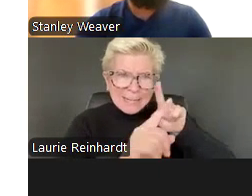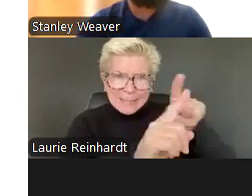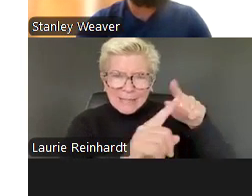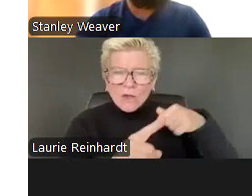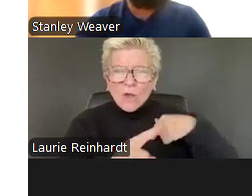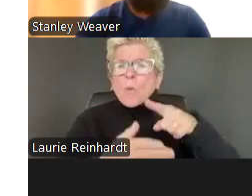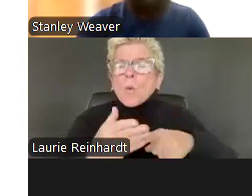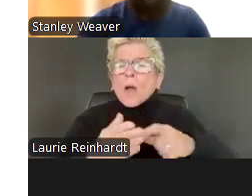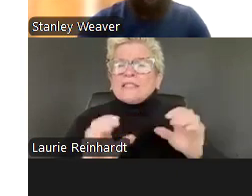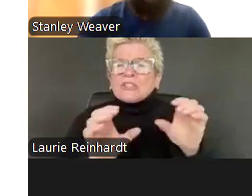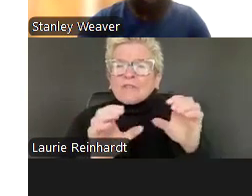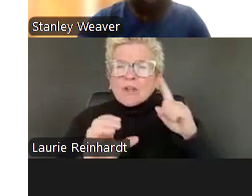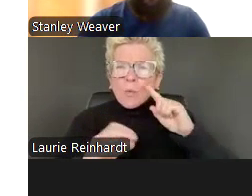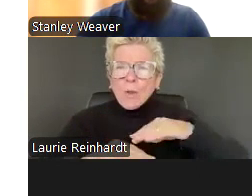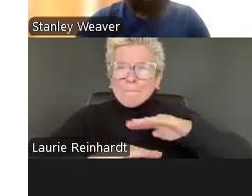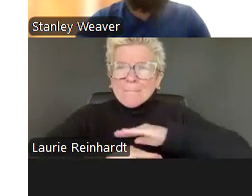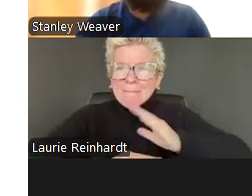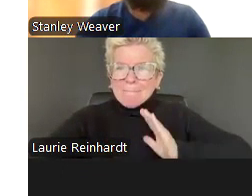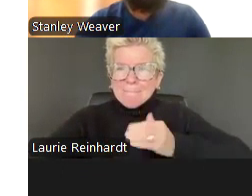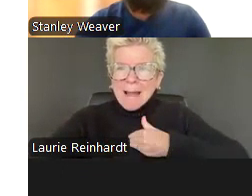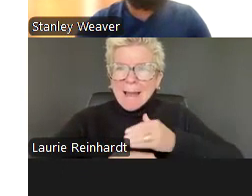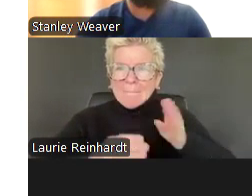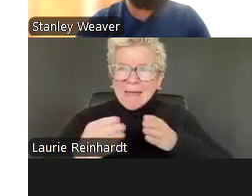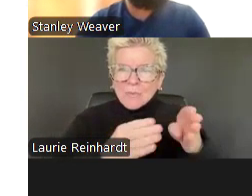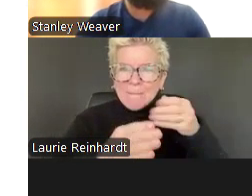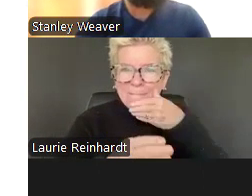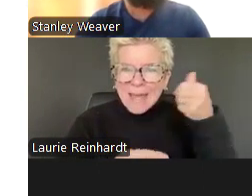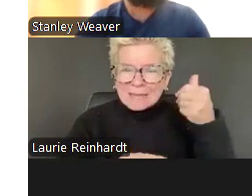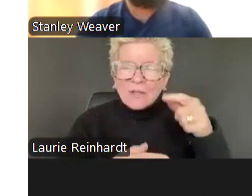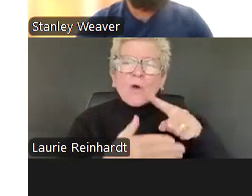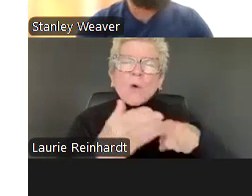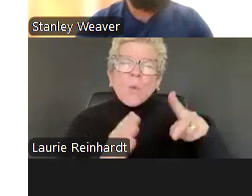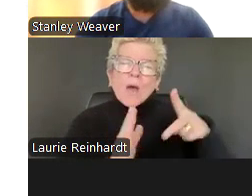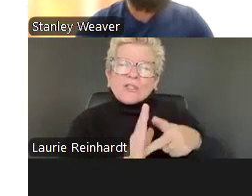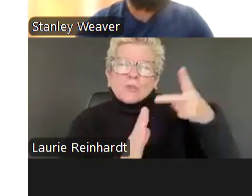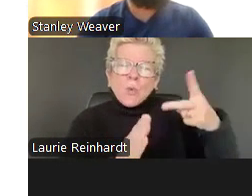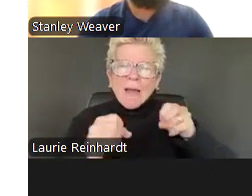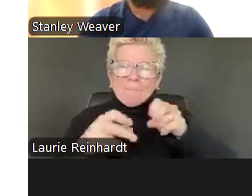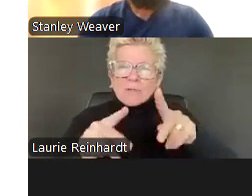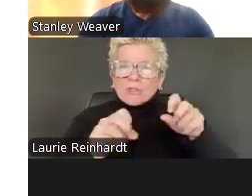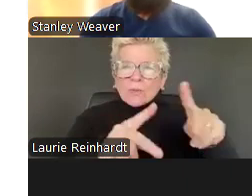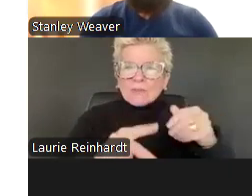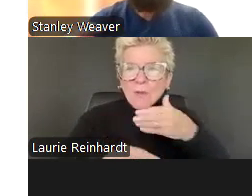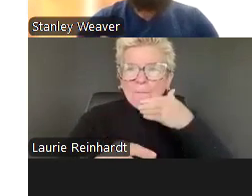best meet my pathway, what dual credit opportunities would best fit my needs,